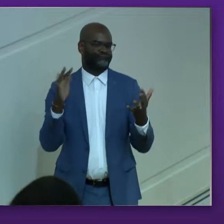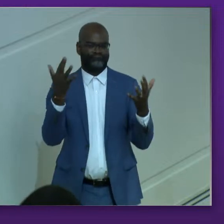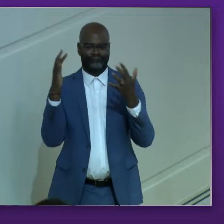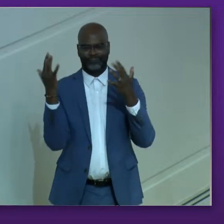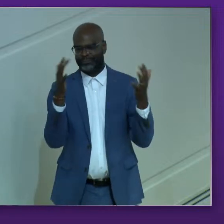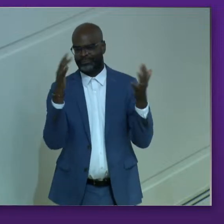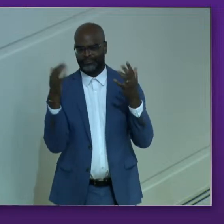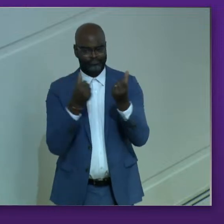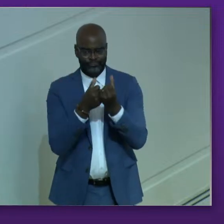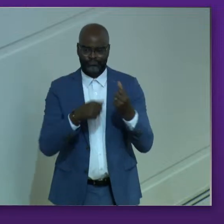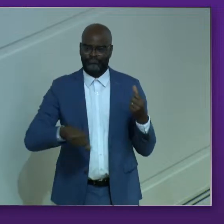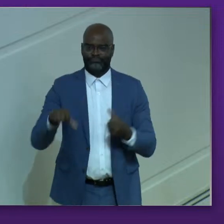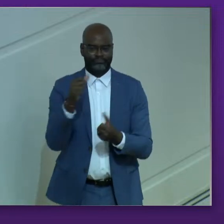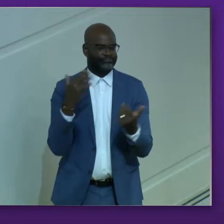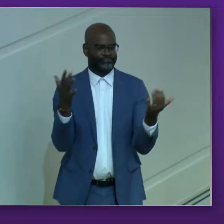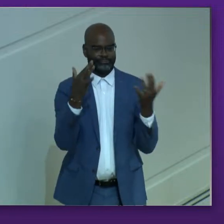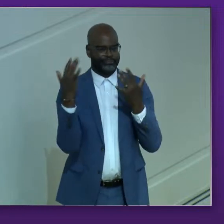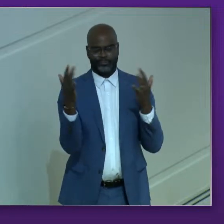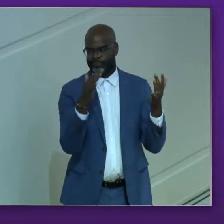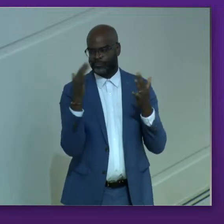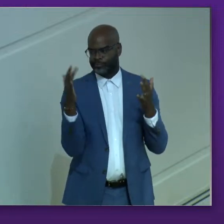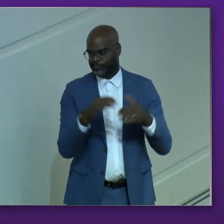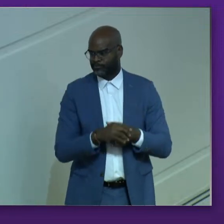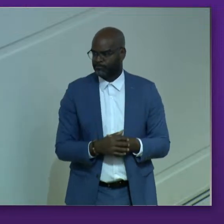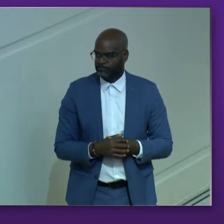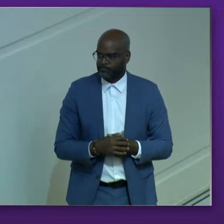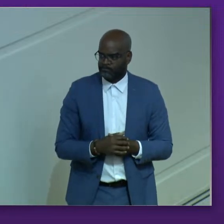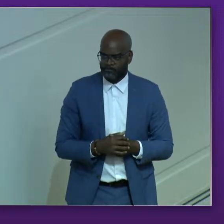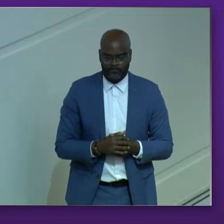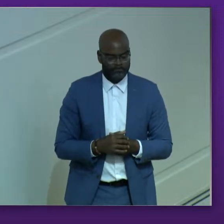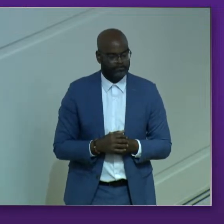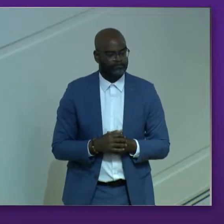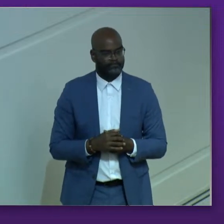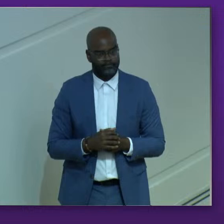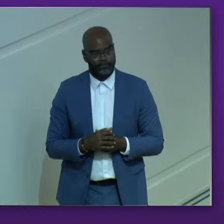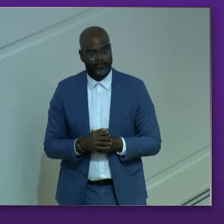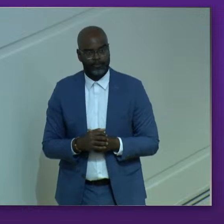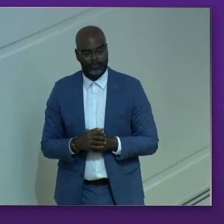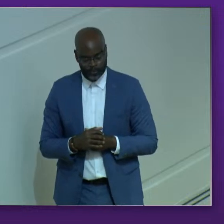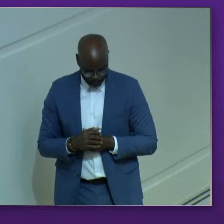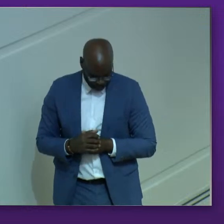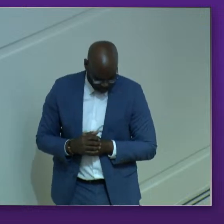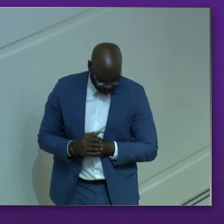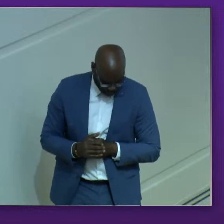AND THEIR FAMILIES. AND THAT IS CERTAINLY CAUSE FOR CELEBRATION. WHY NOT LET'S GIVE